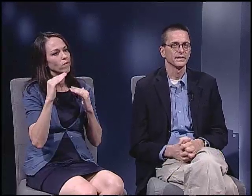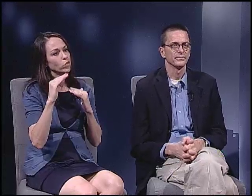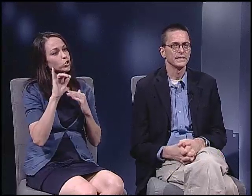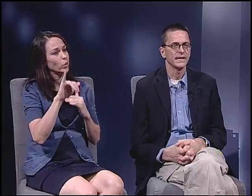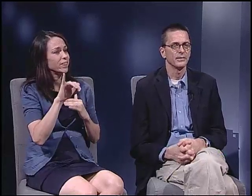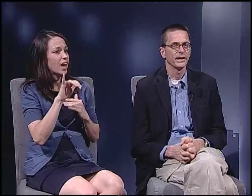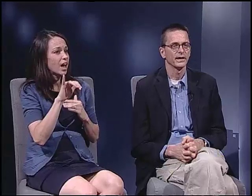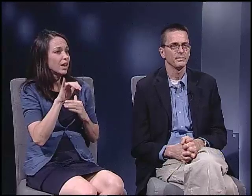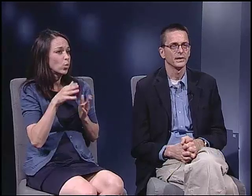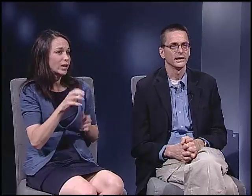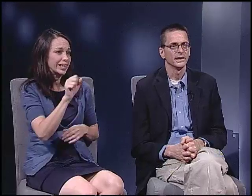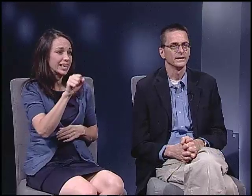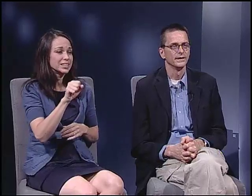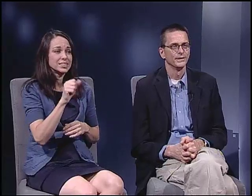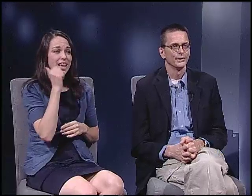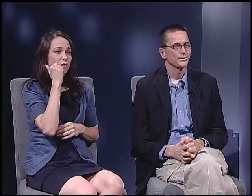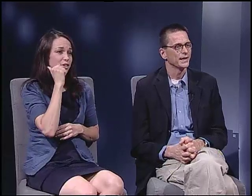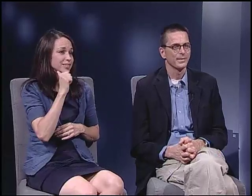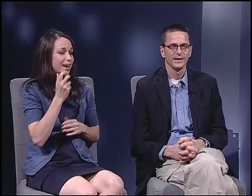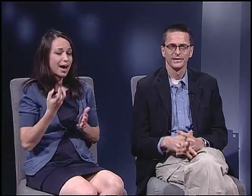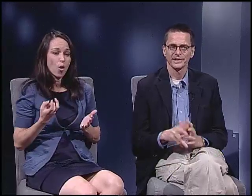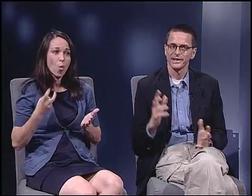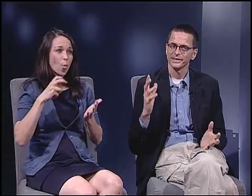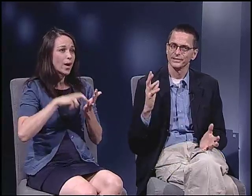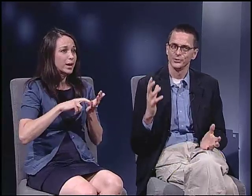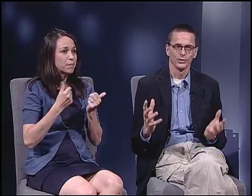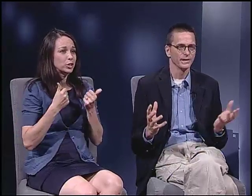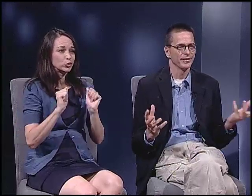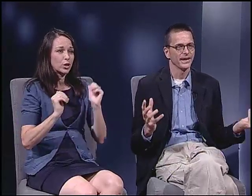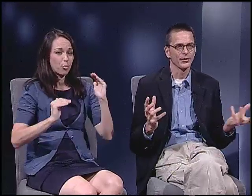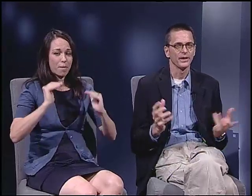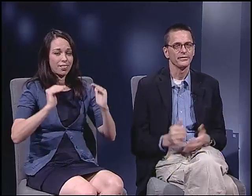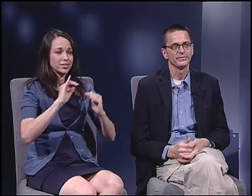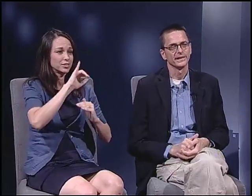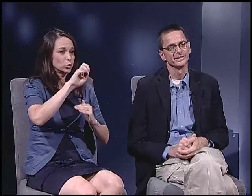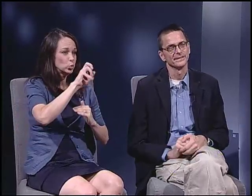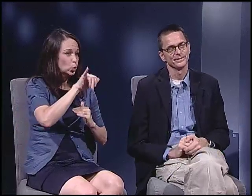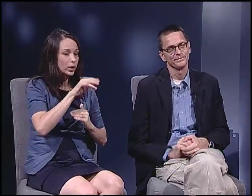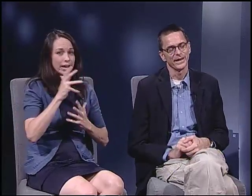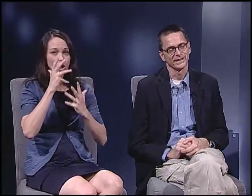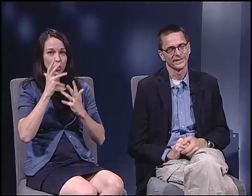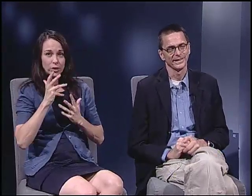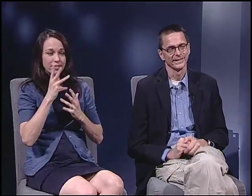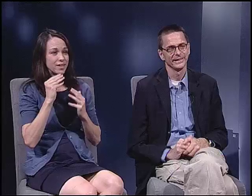Everyday I wake up, I try to balance that joy and that grief and make it to the end of the day.